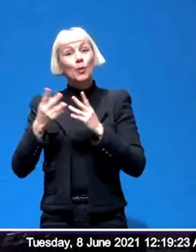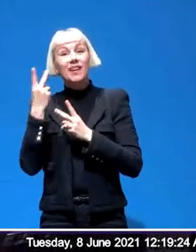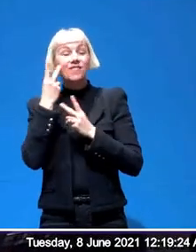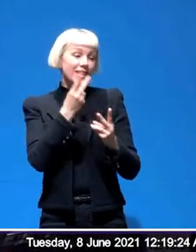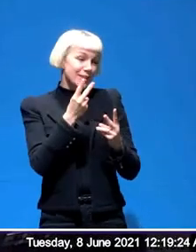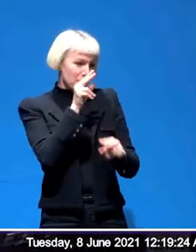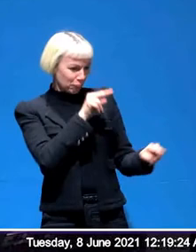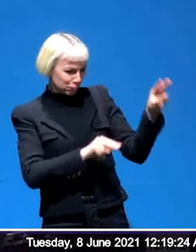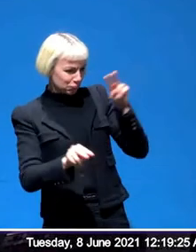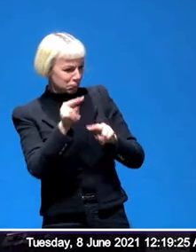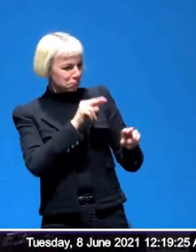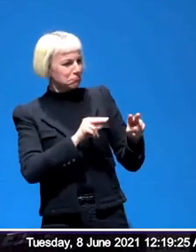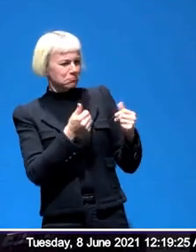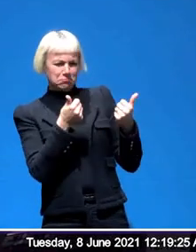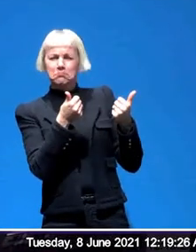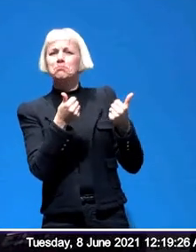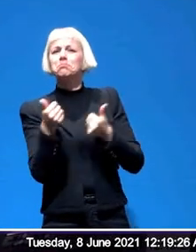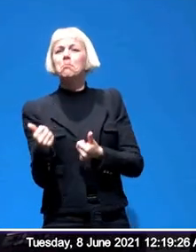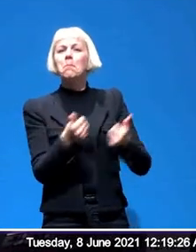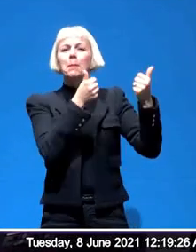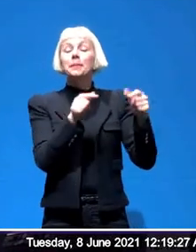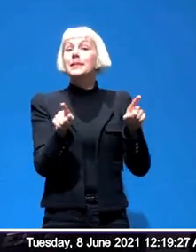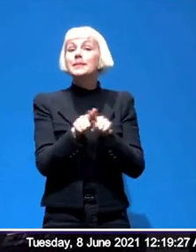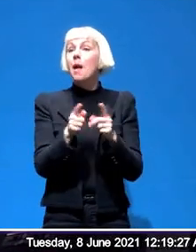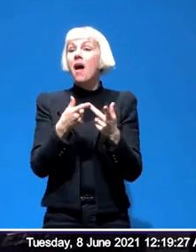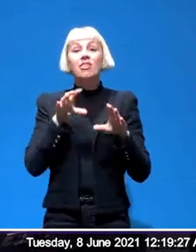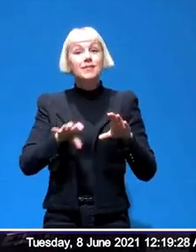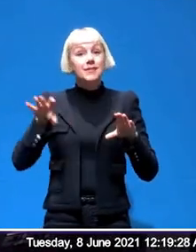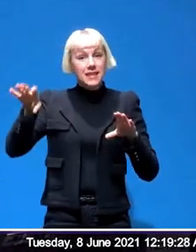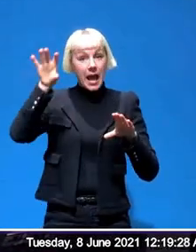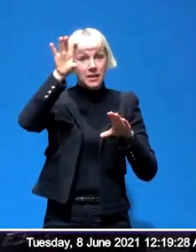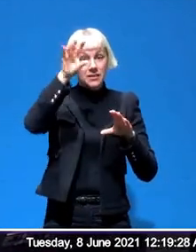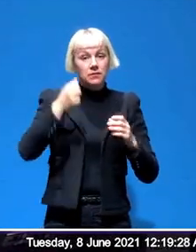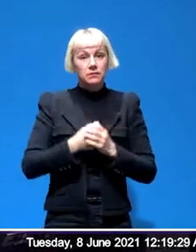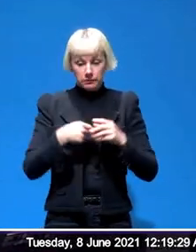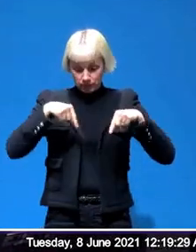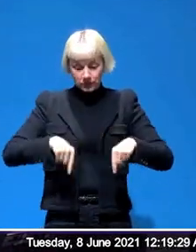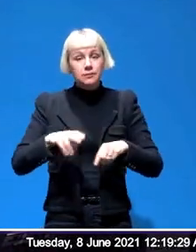as they do in other states --- in South Australia, our South Australian